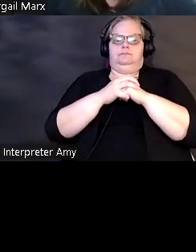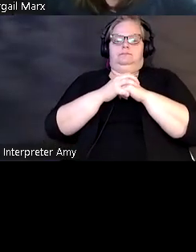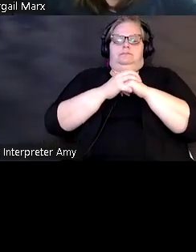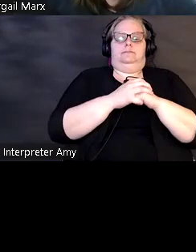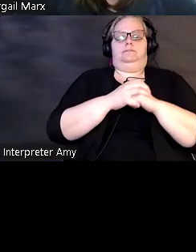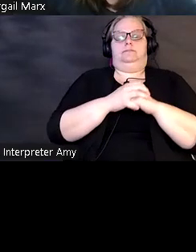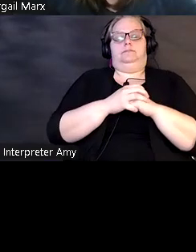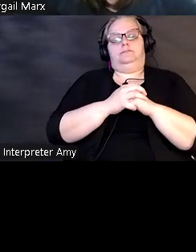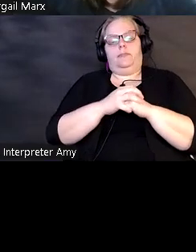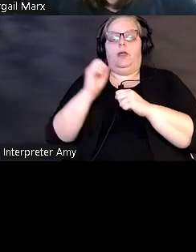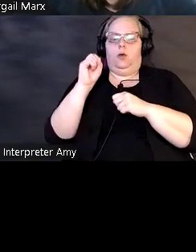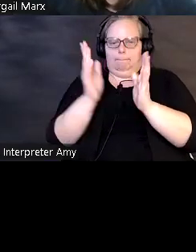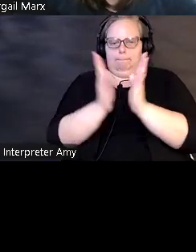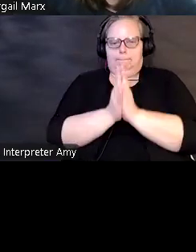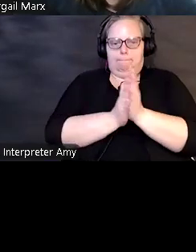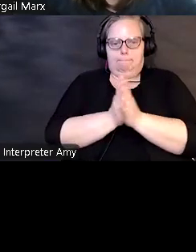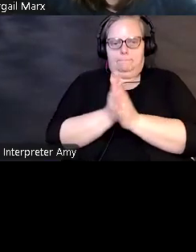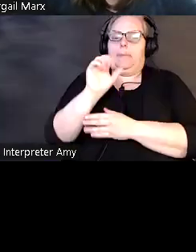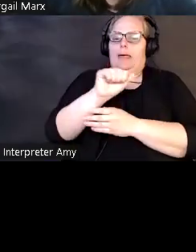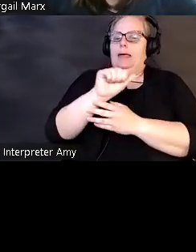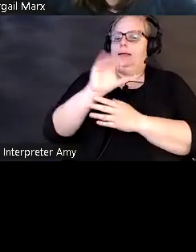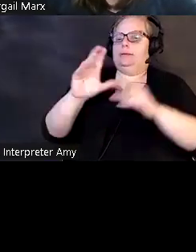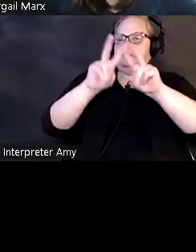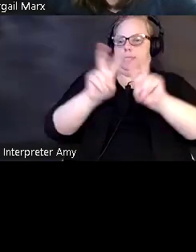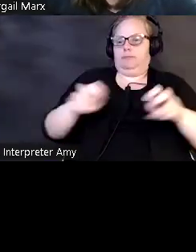So let's start with the AAC assessment piece, and we want to really highlight